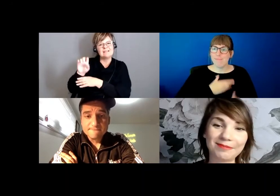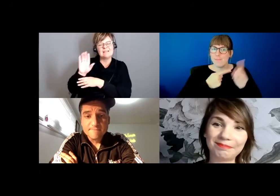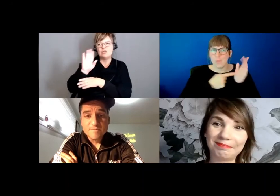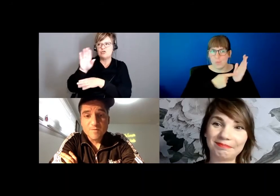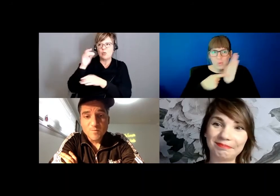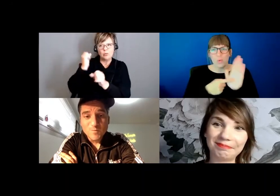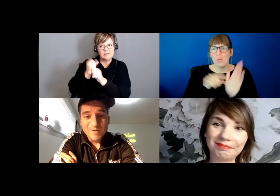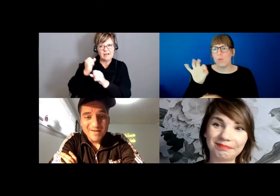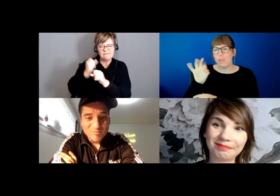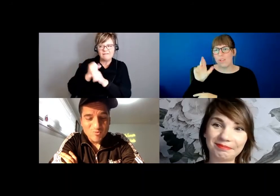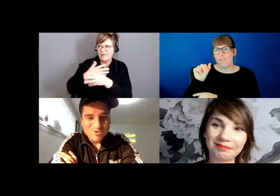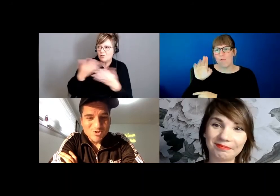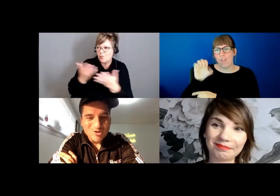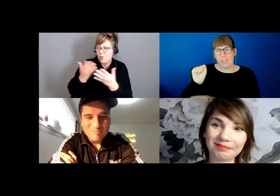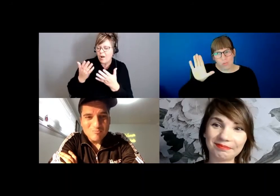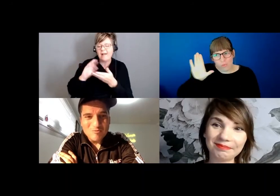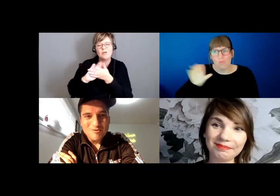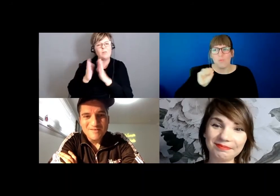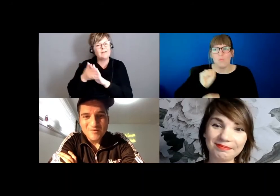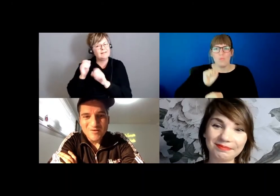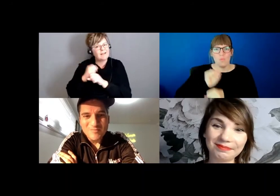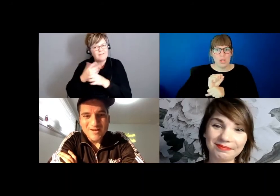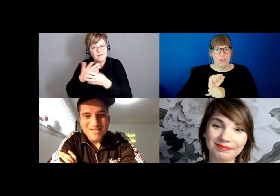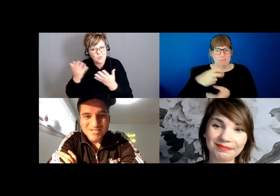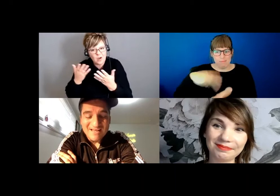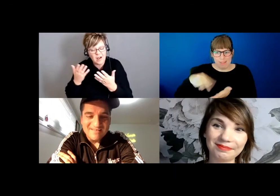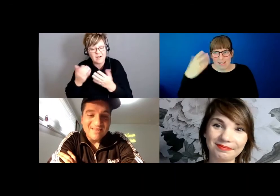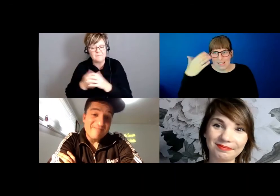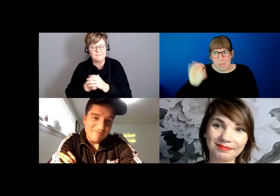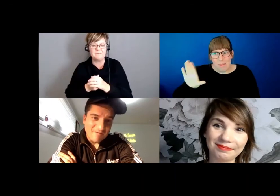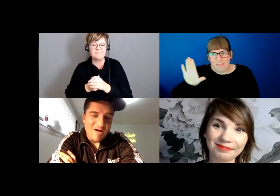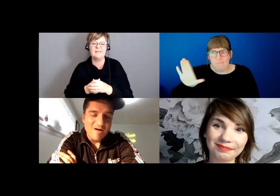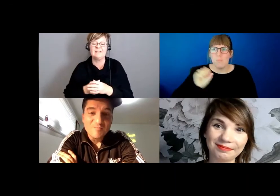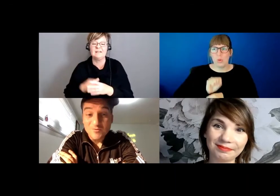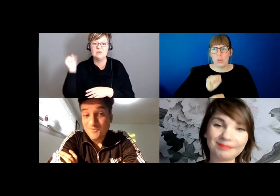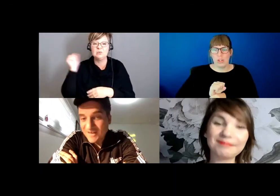HER ACHIEVEMENT AND THE WORK OF THE DANCE COMPANY. >> Luca: YES, AND I WAS PRIVILEGED